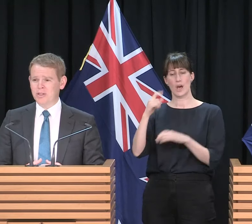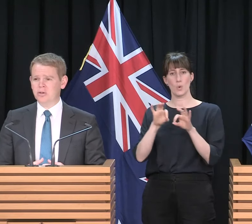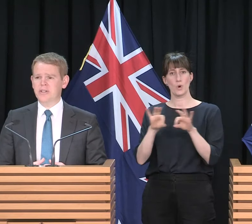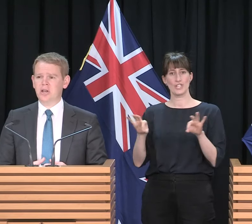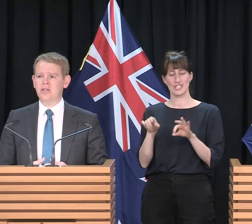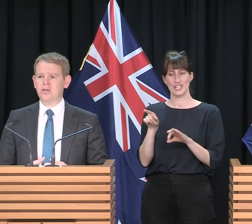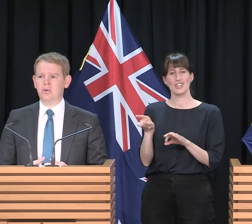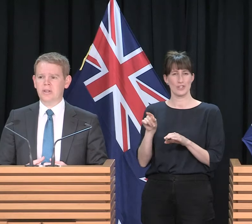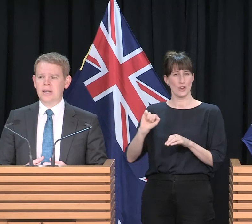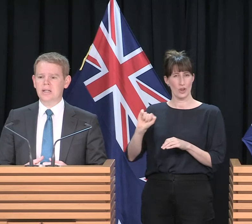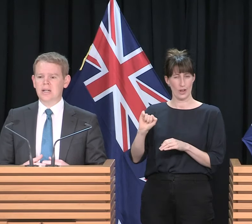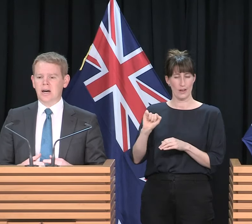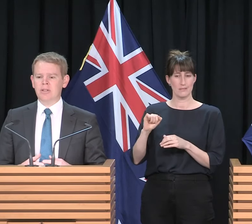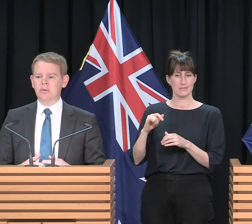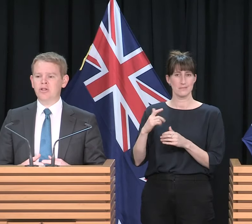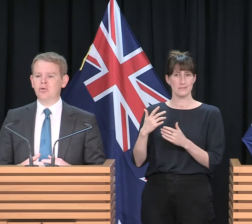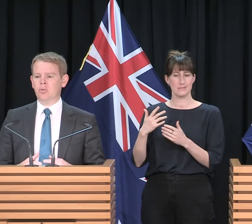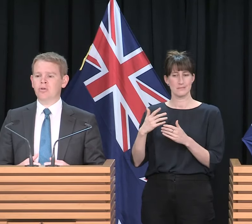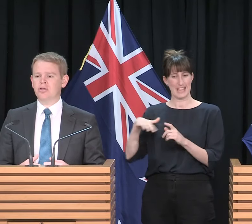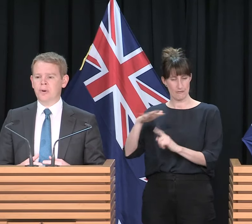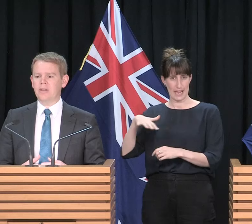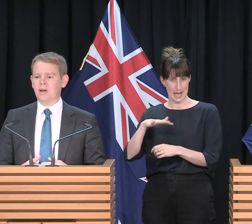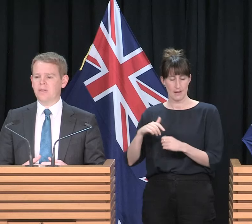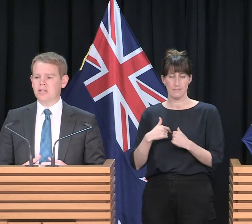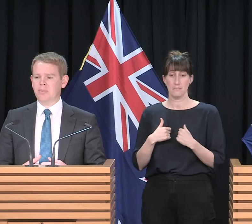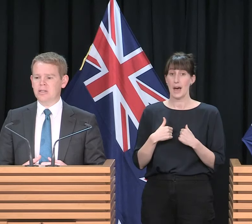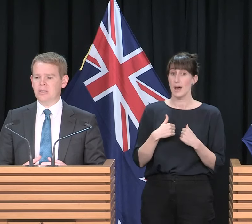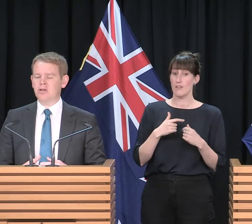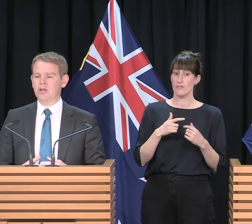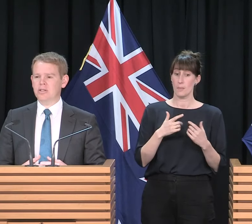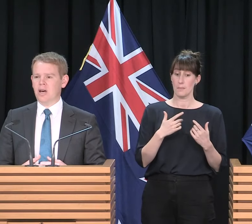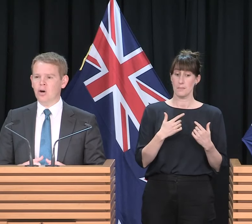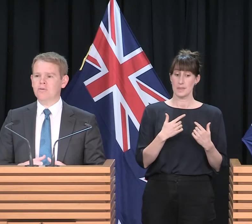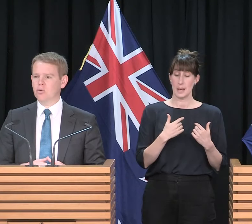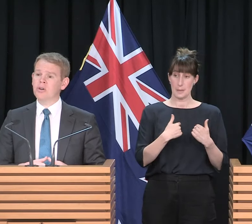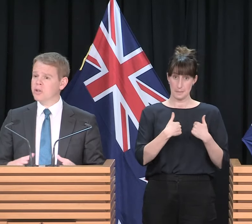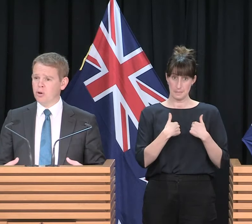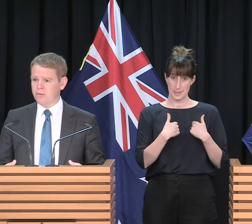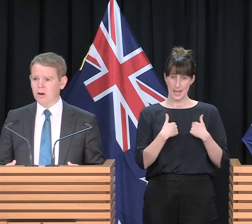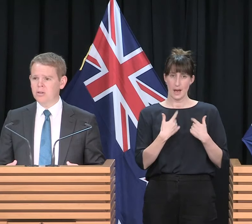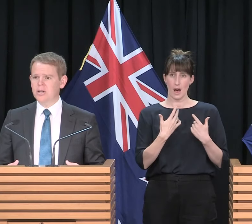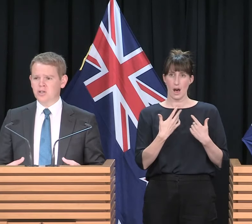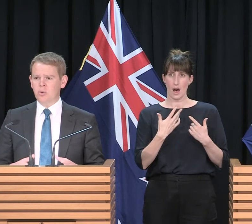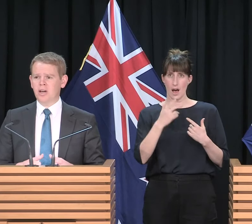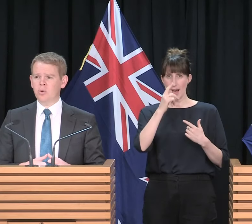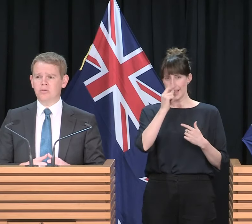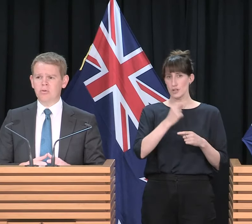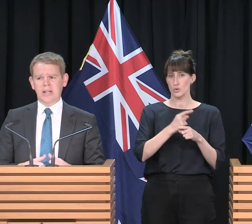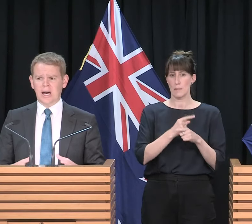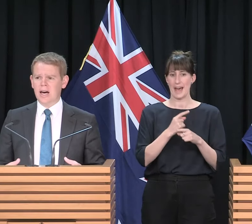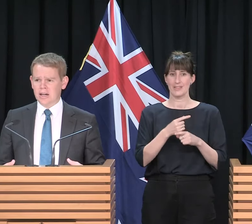have a supply of masks set aside at home in the event of a further COVID-19 outbreak.